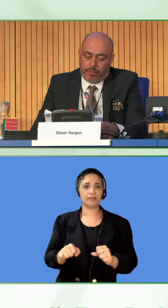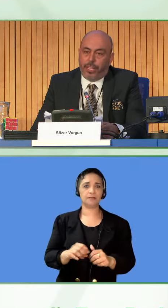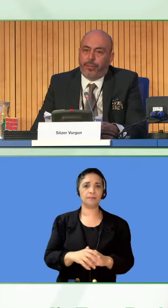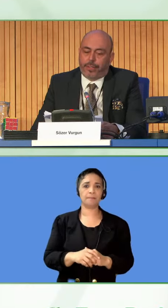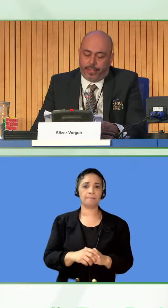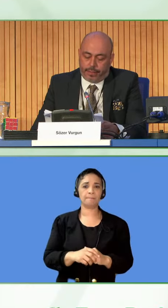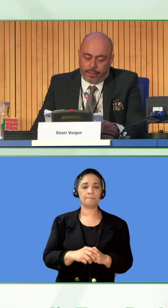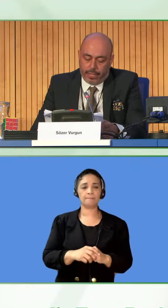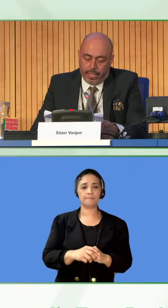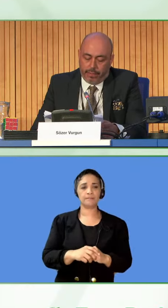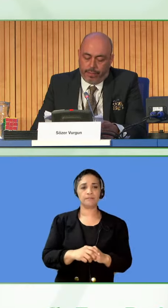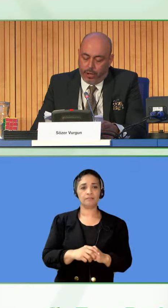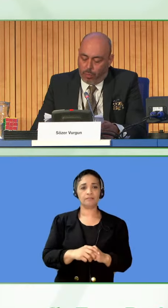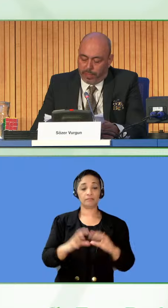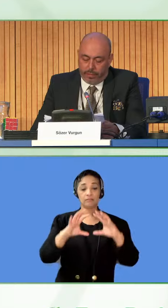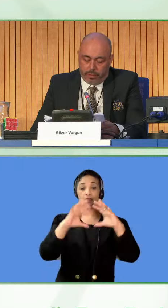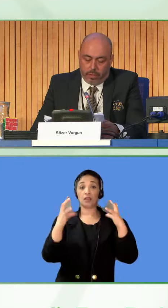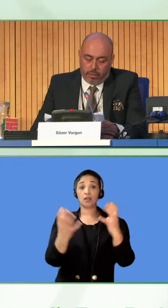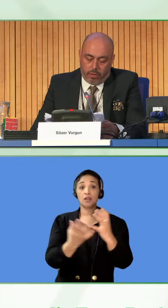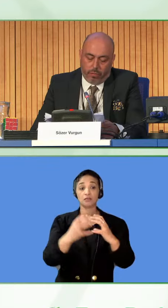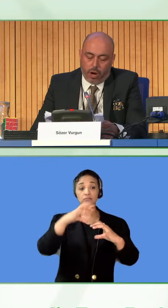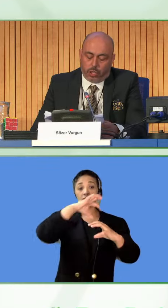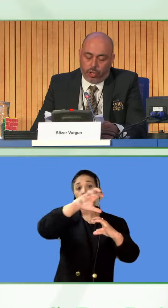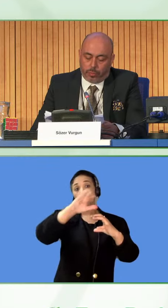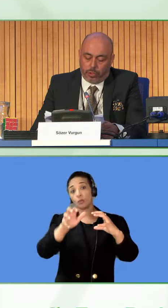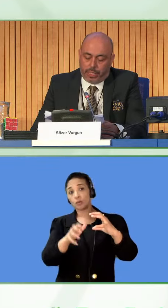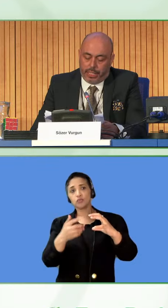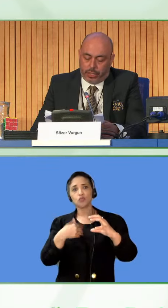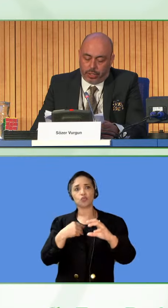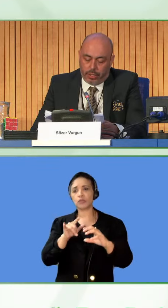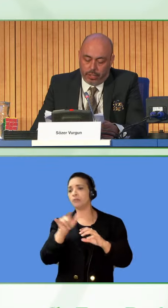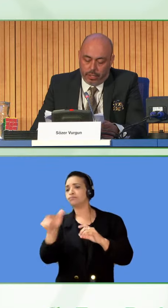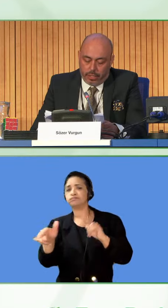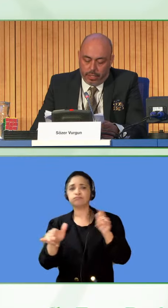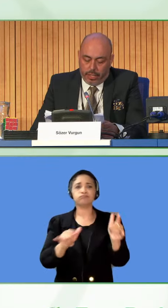We use a workshop to teach.